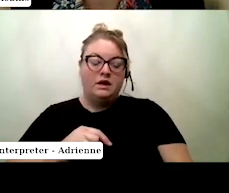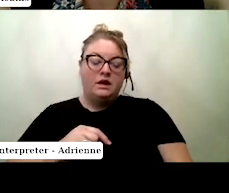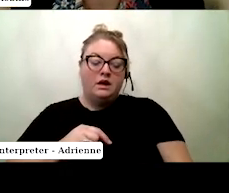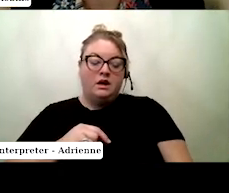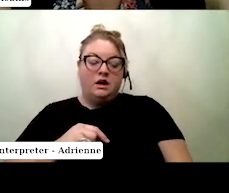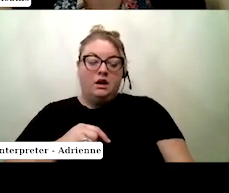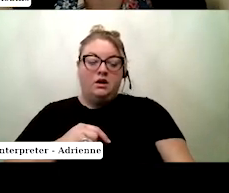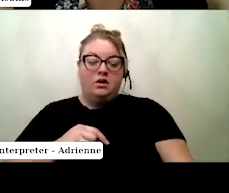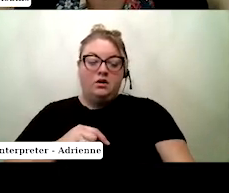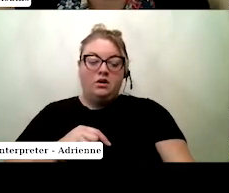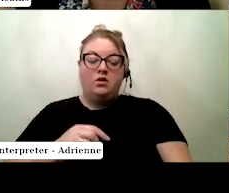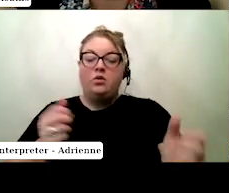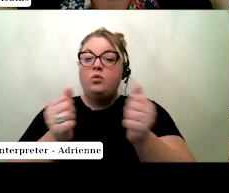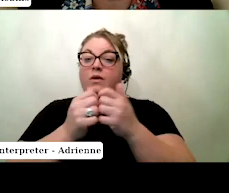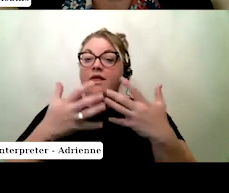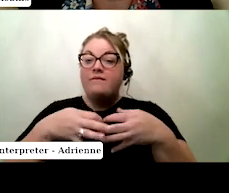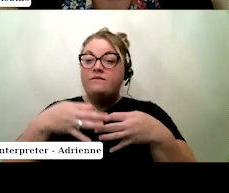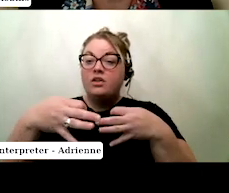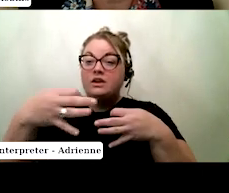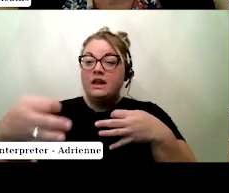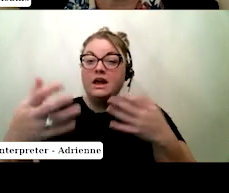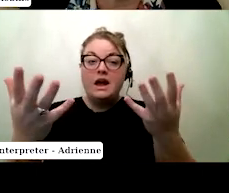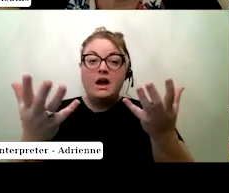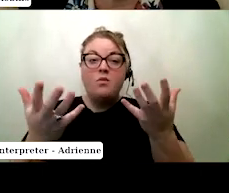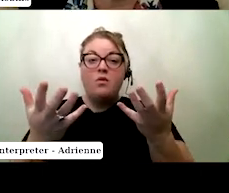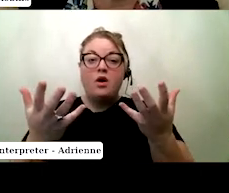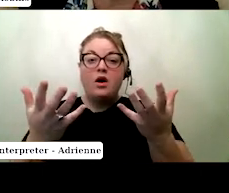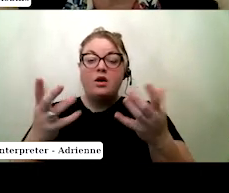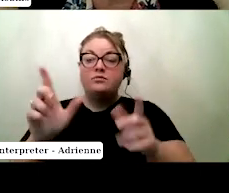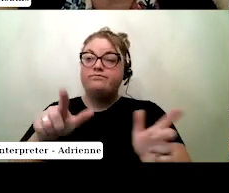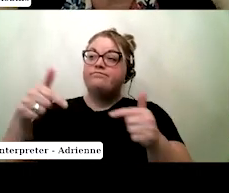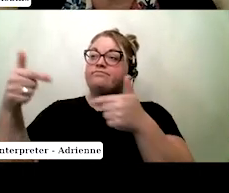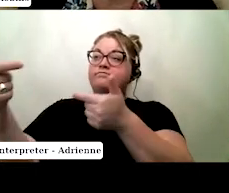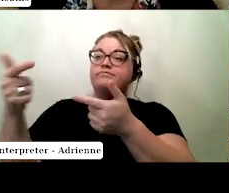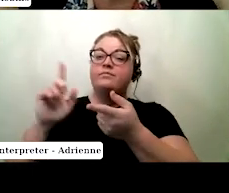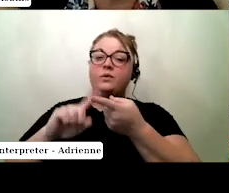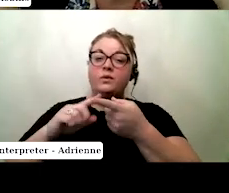So without further delay, I would like to turn this over to my boss.